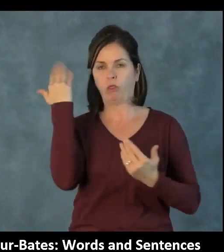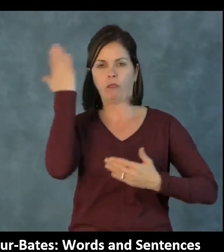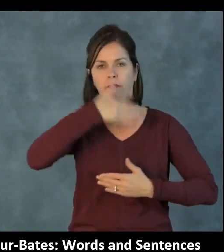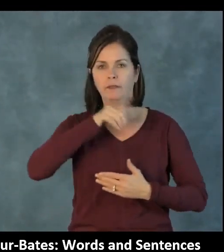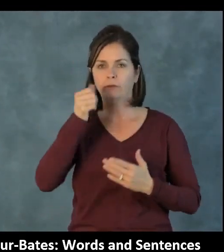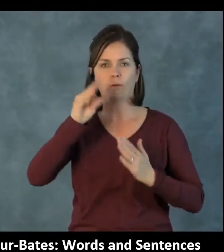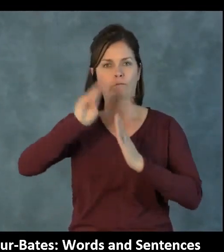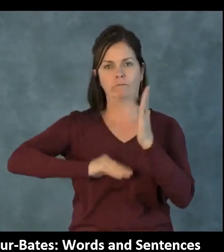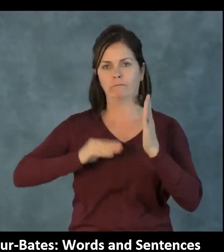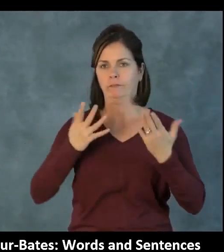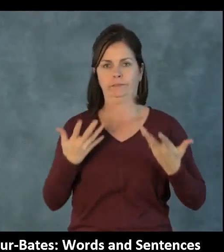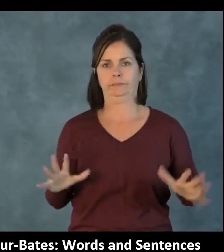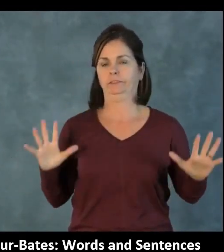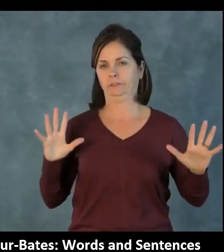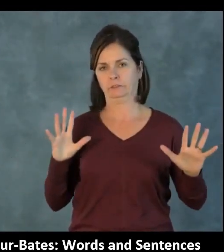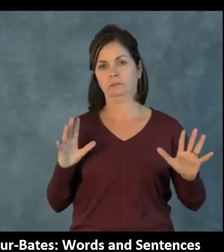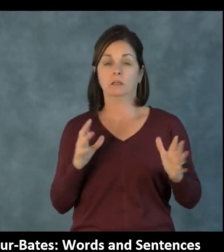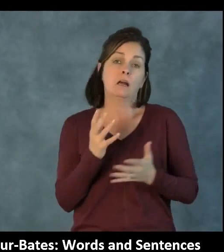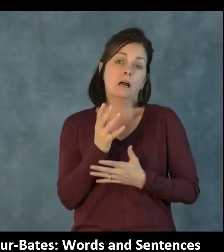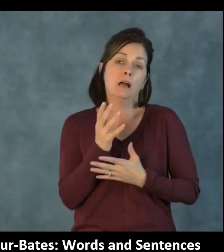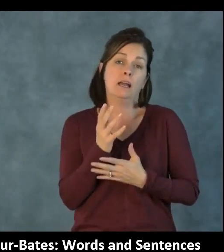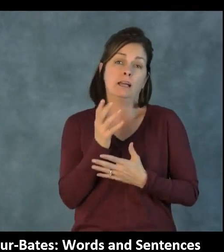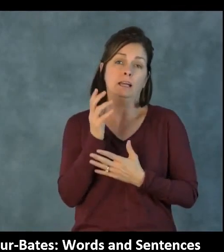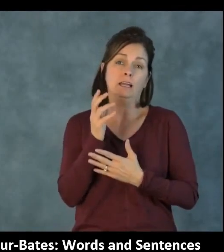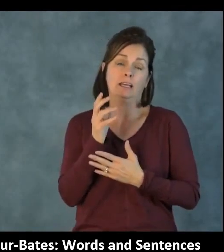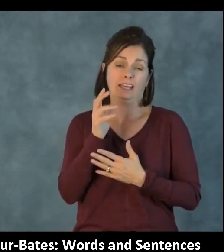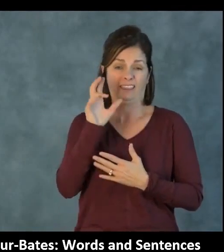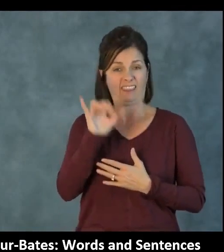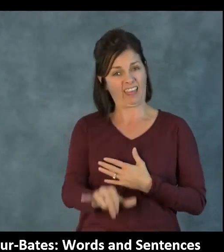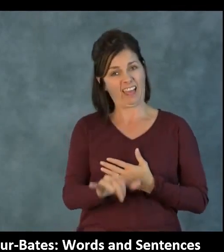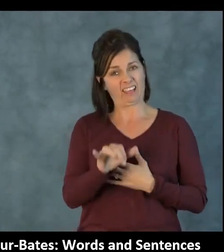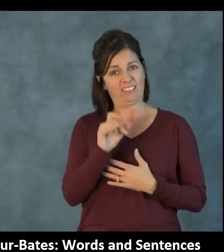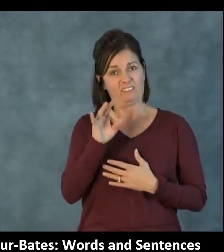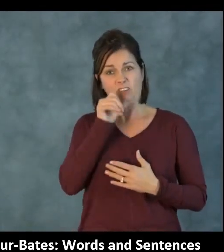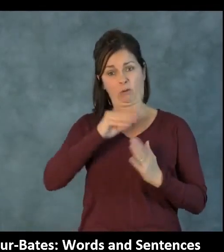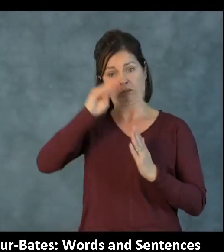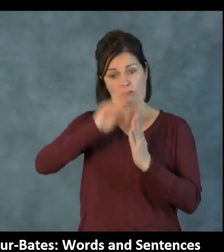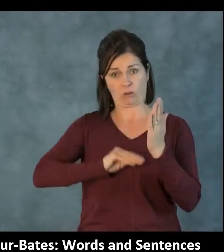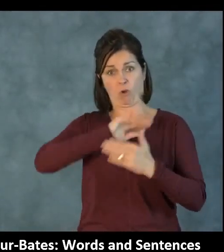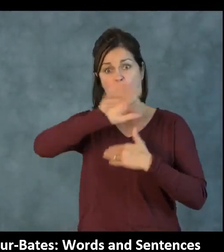Of course, that would result in under crediting the child. You want to make sure that they complete